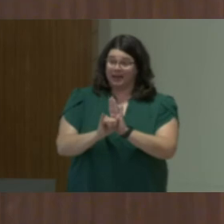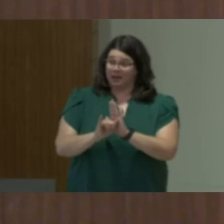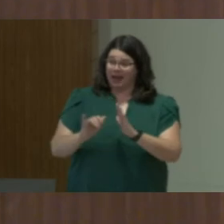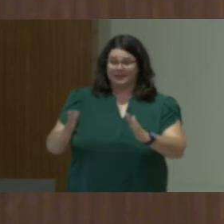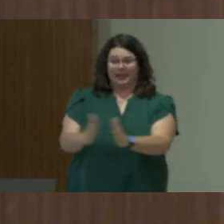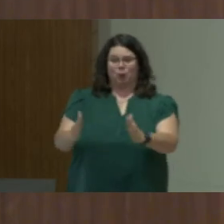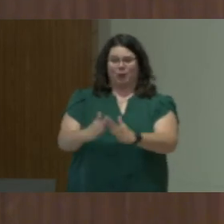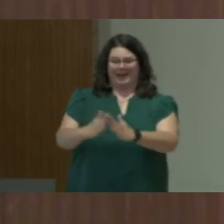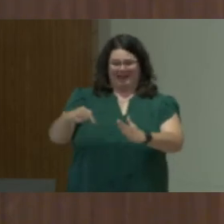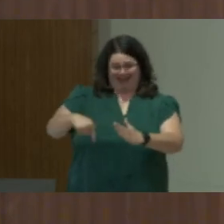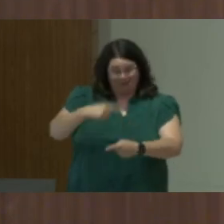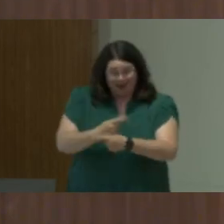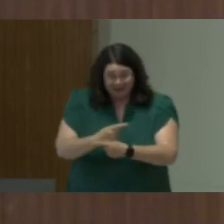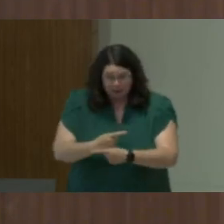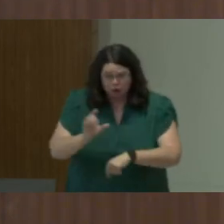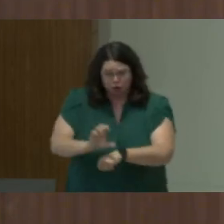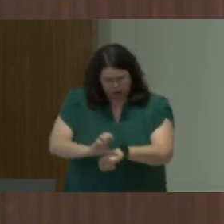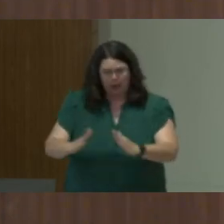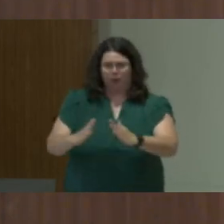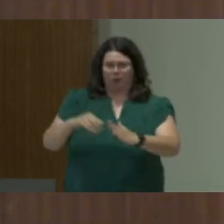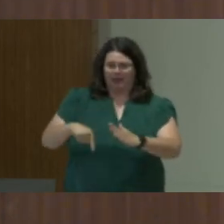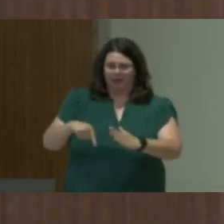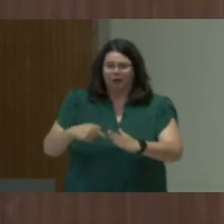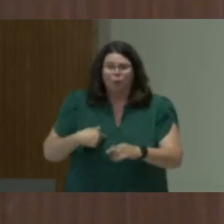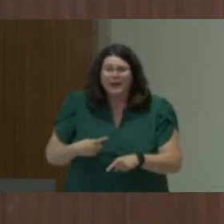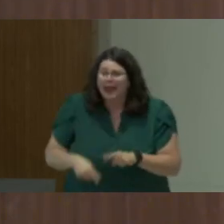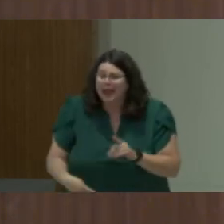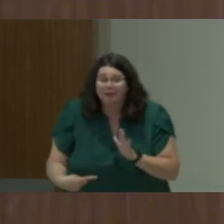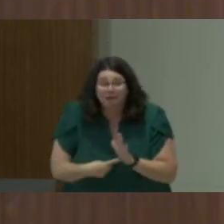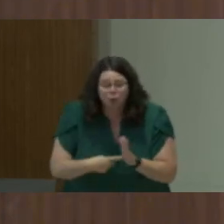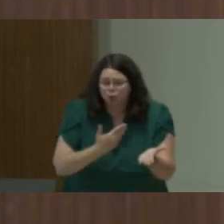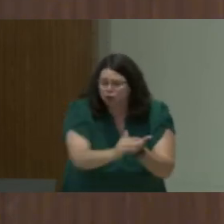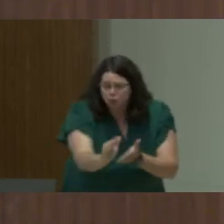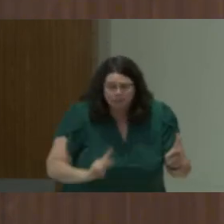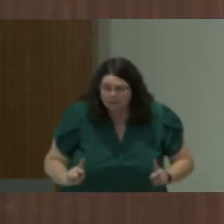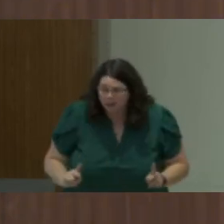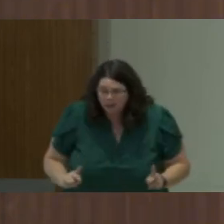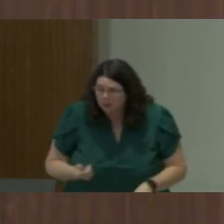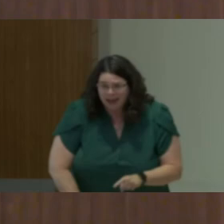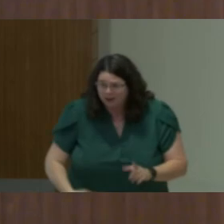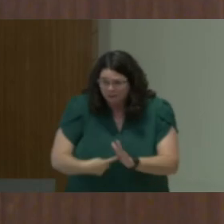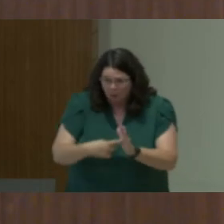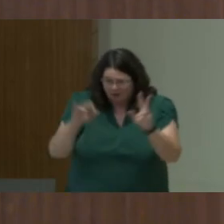we cannot afford to exclude any of our members.